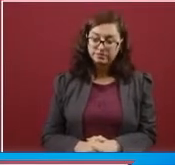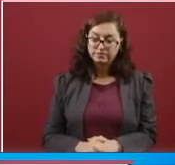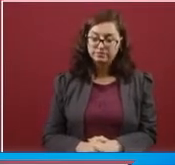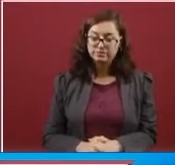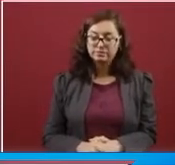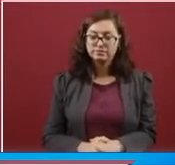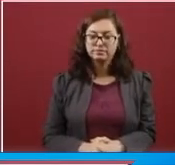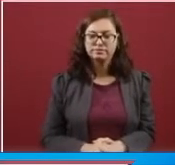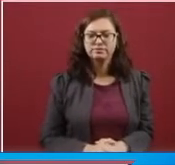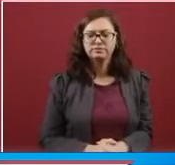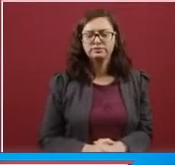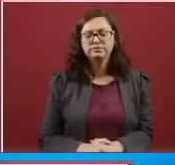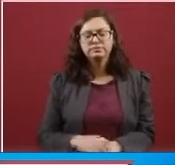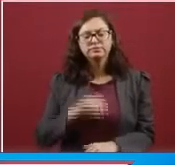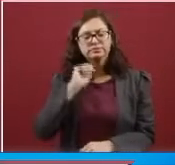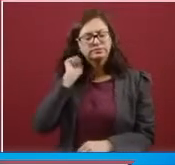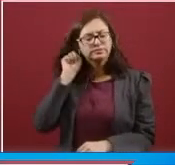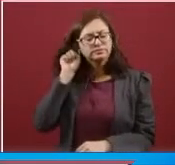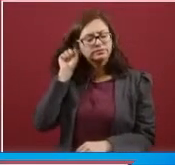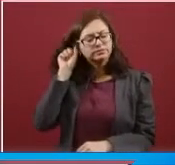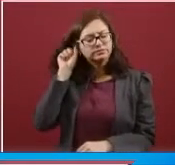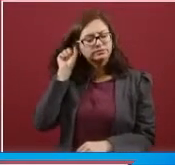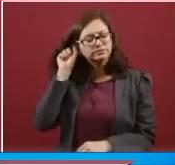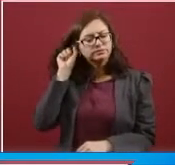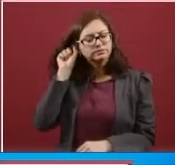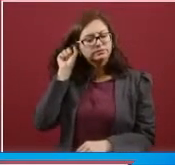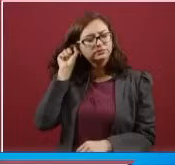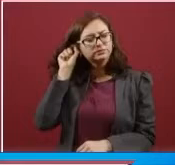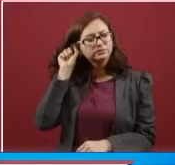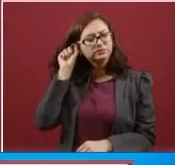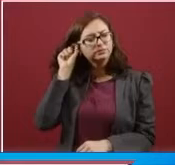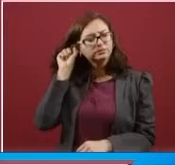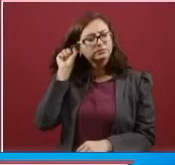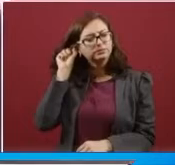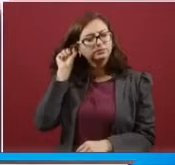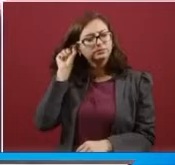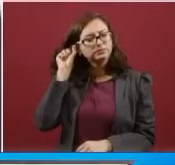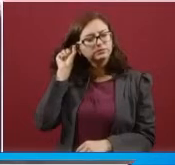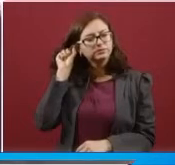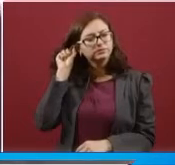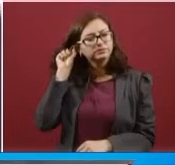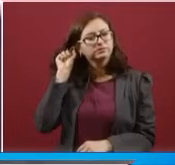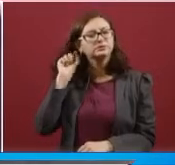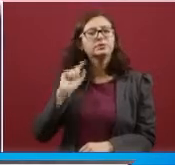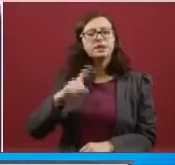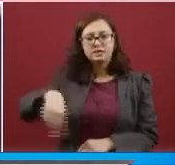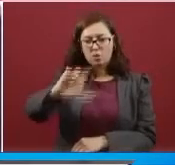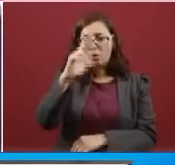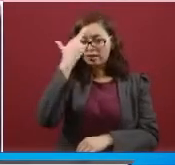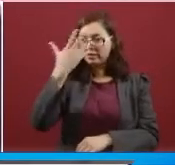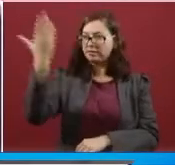corrupt companies like Odebrecht will not be tolerated that ended with governments and imprisoned presidents in Latin America